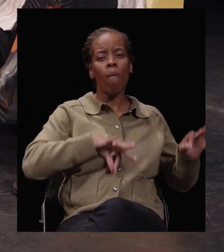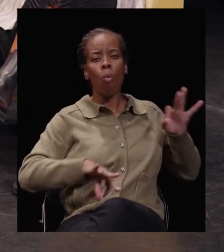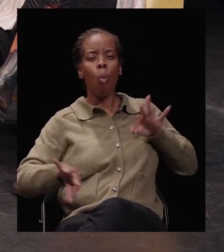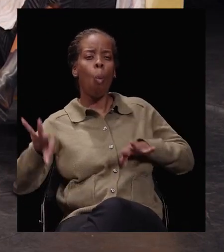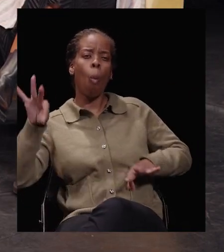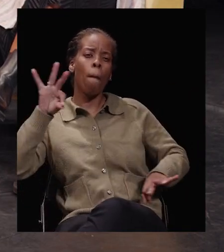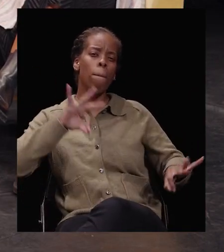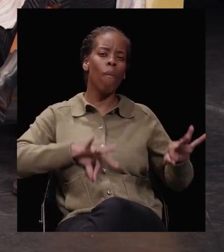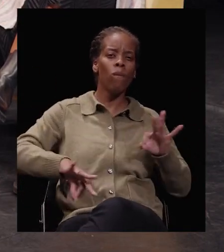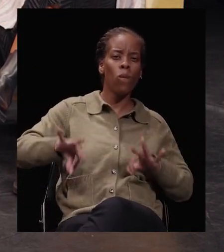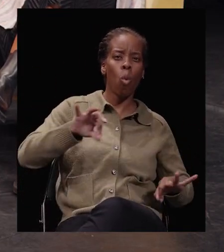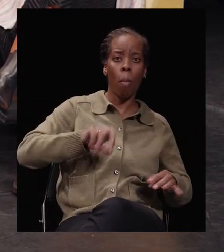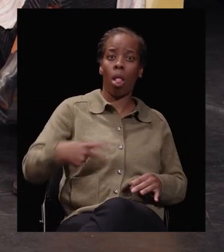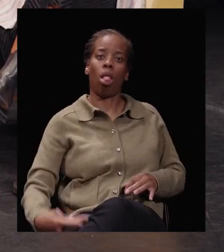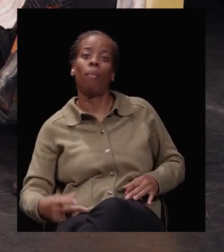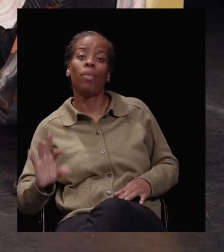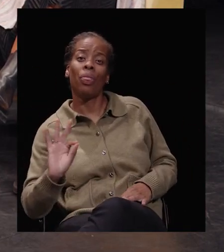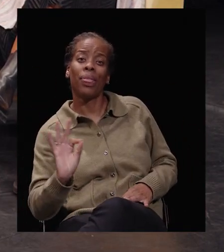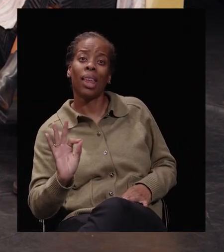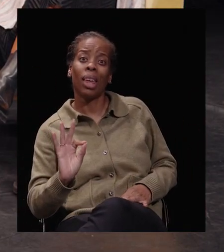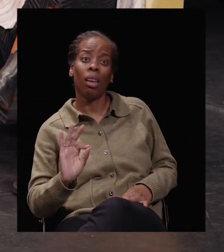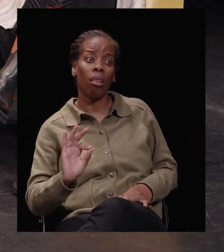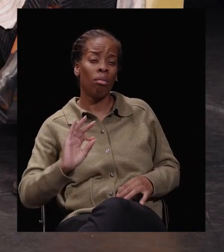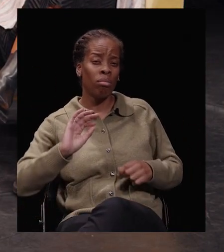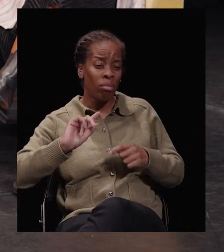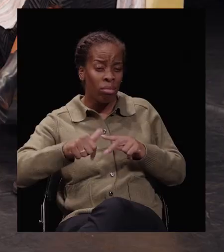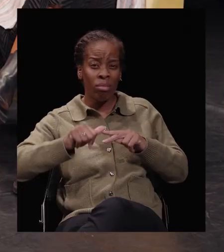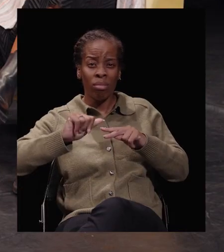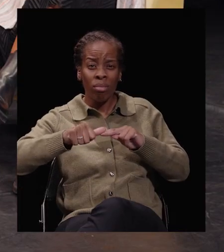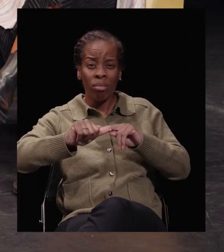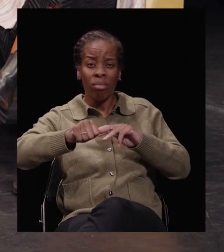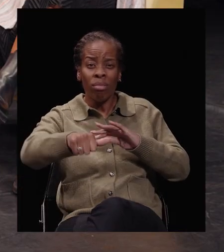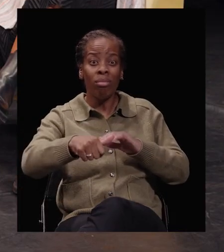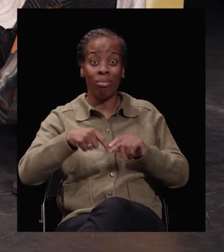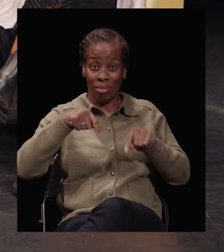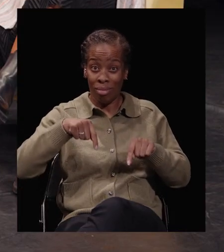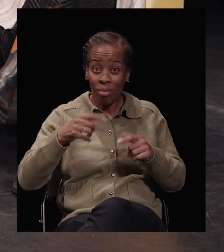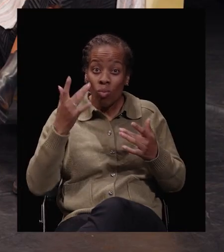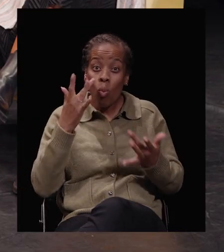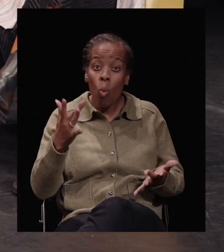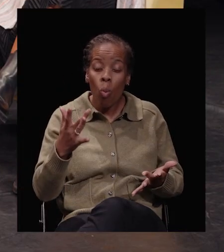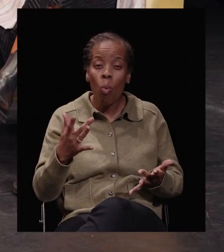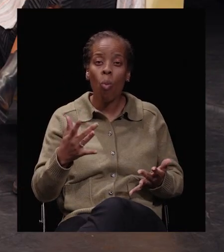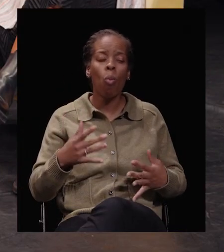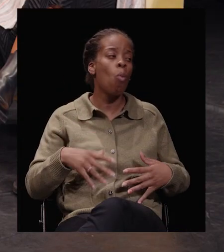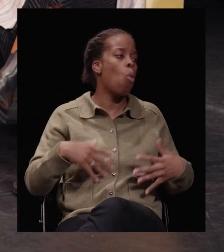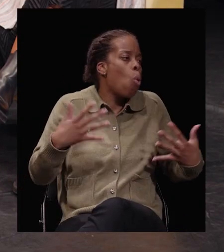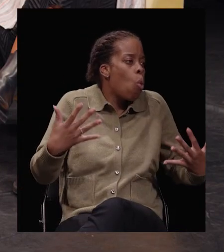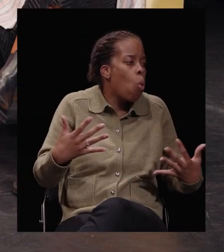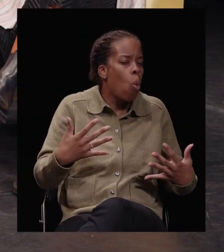or something or whatever it is. And doing it night after night, and working through maybe challenging conditions.